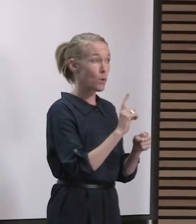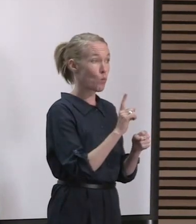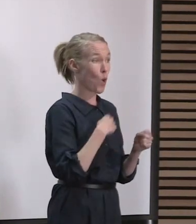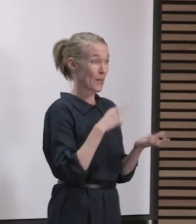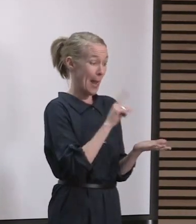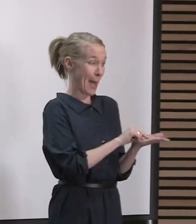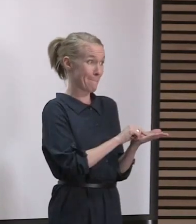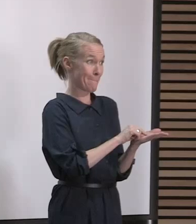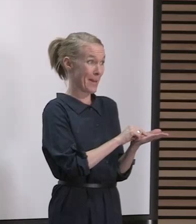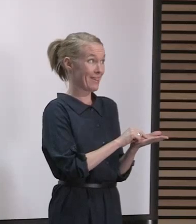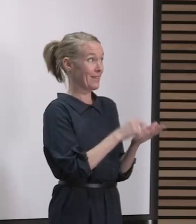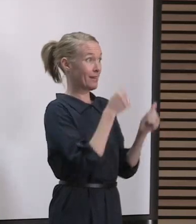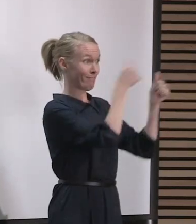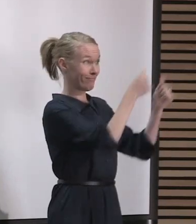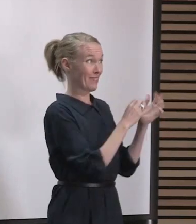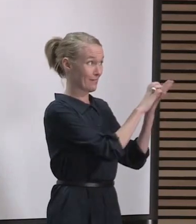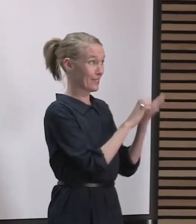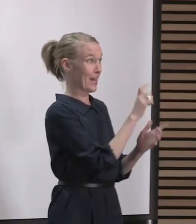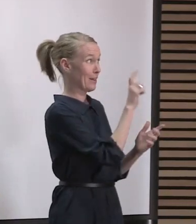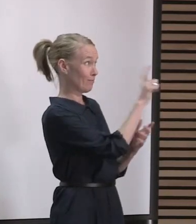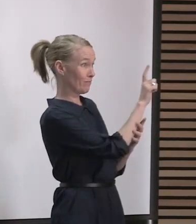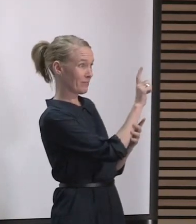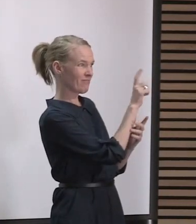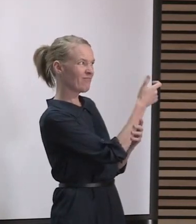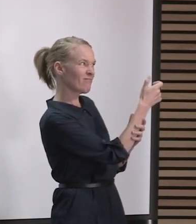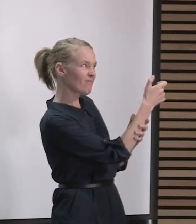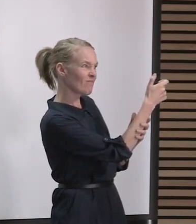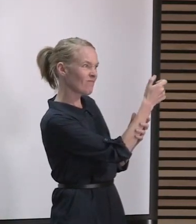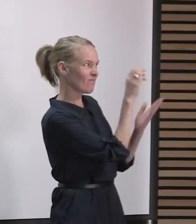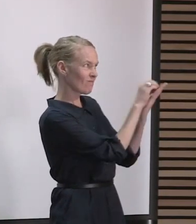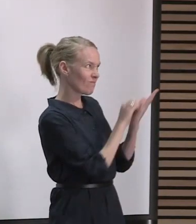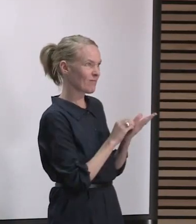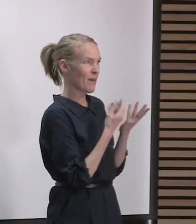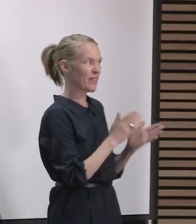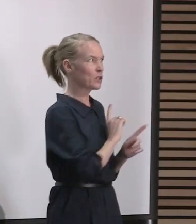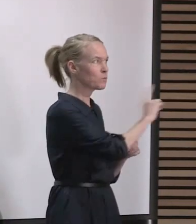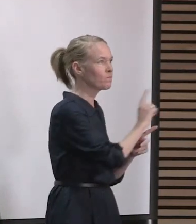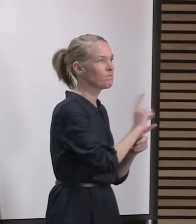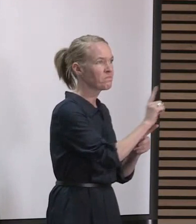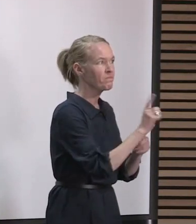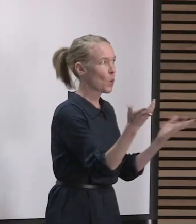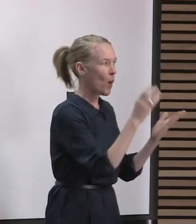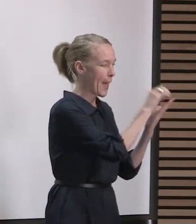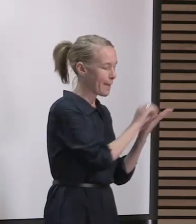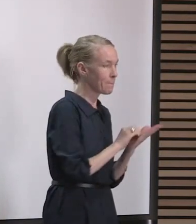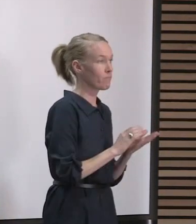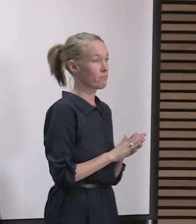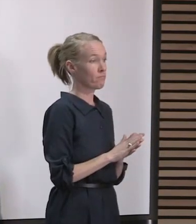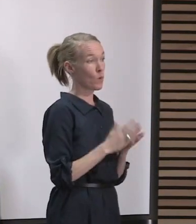even at Alert Level 1 that we weren't doing before. One of